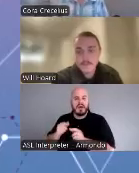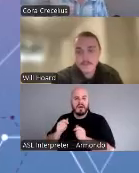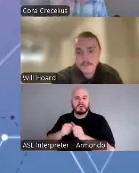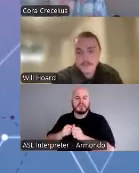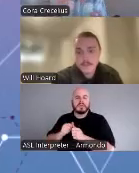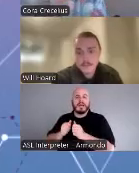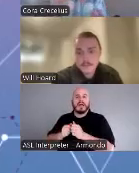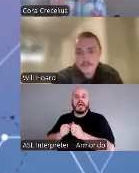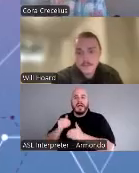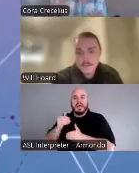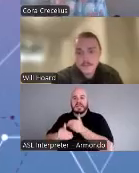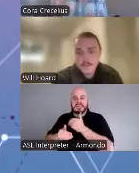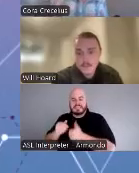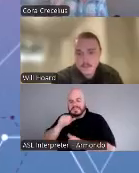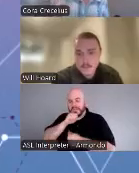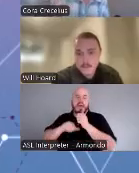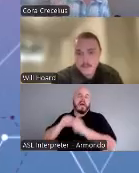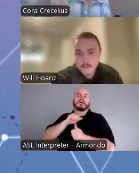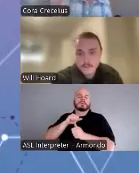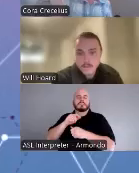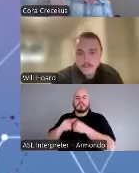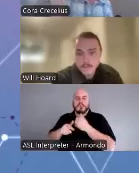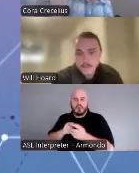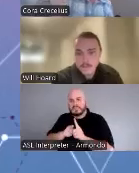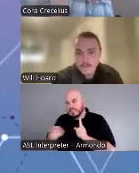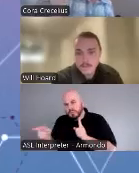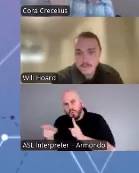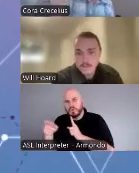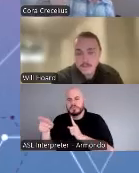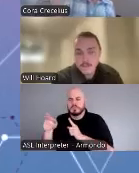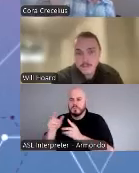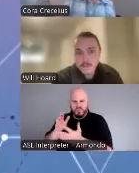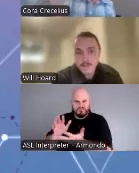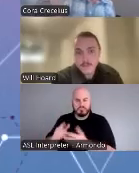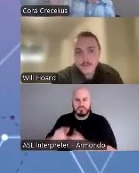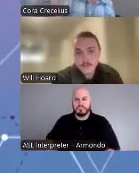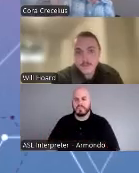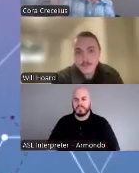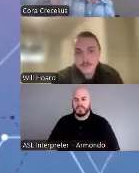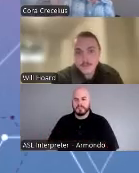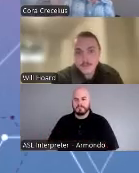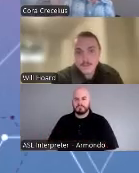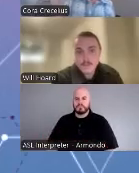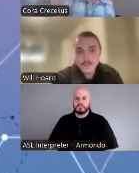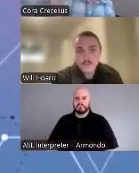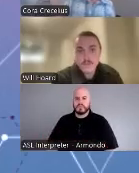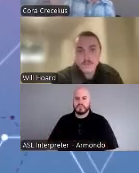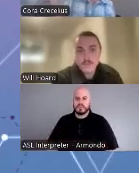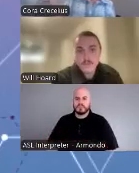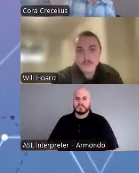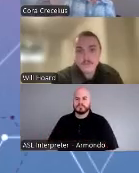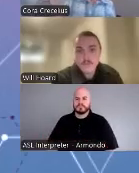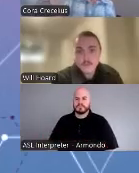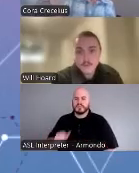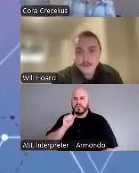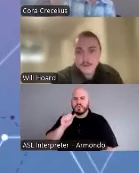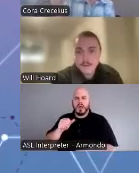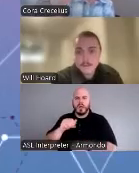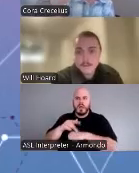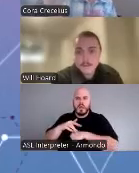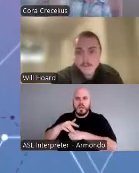And none of them were as fixated on the desired outcome